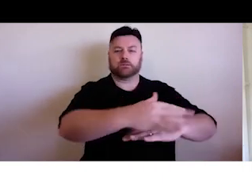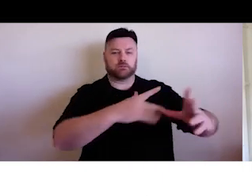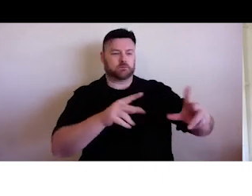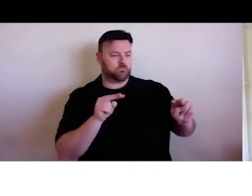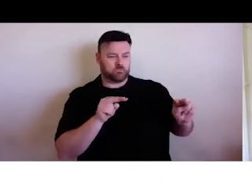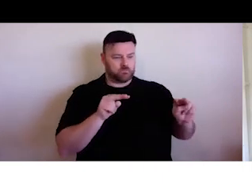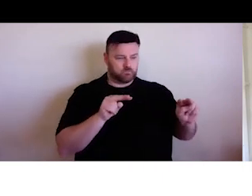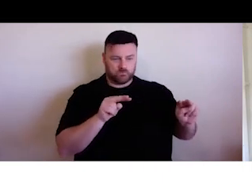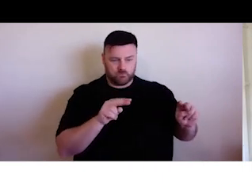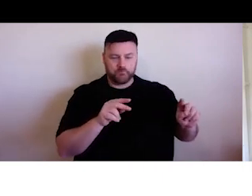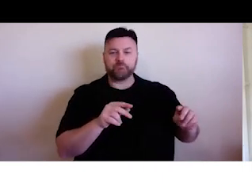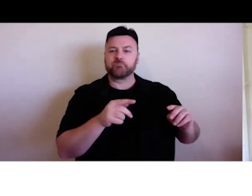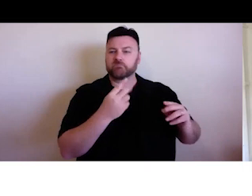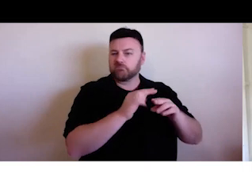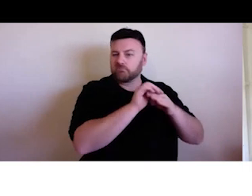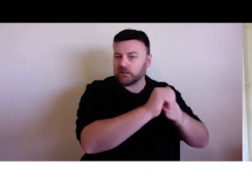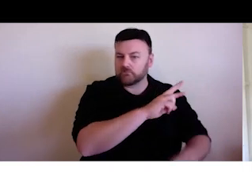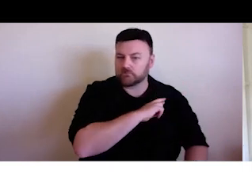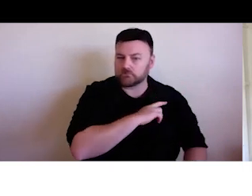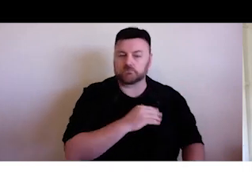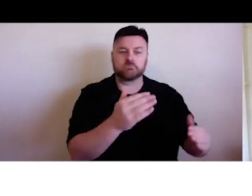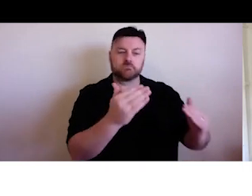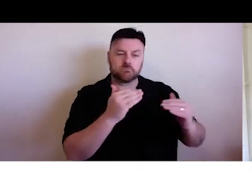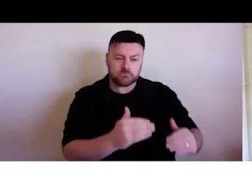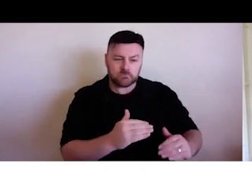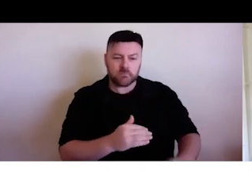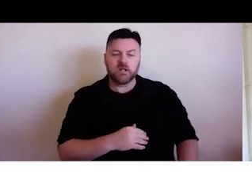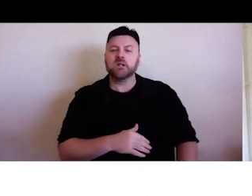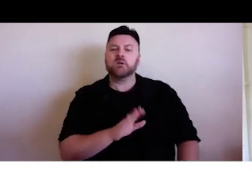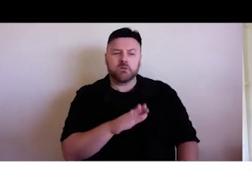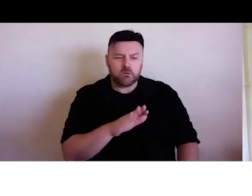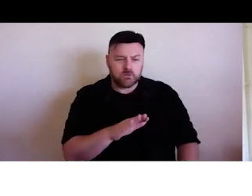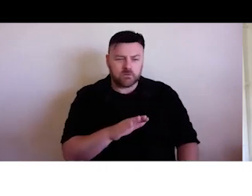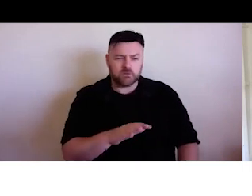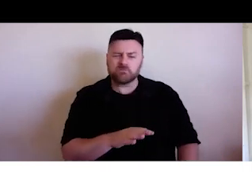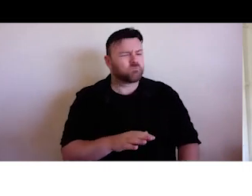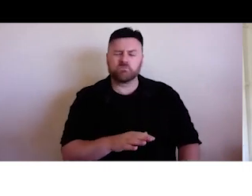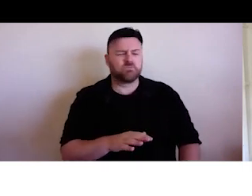next function of leadership is to challenge the status quo. To